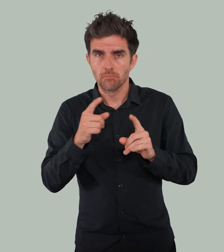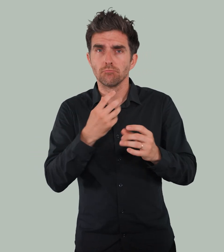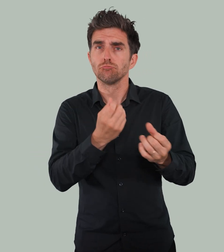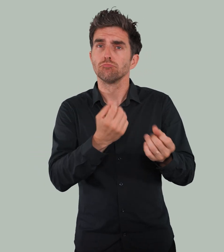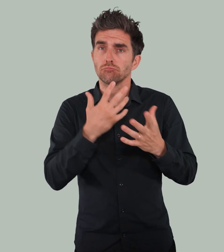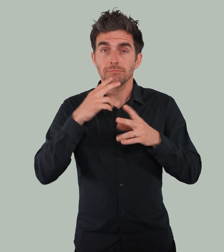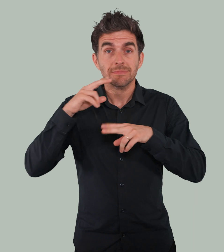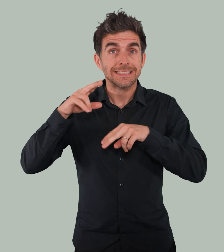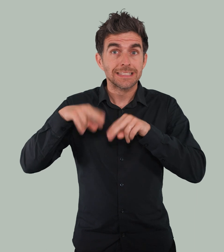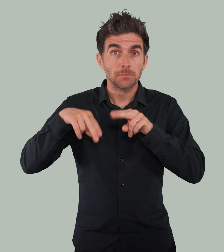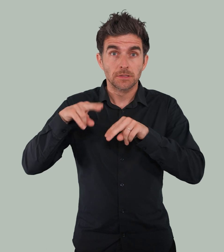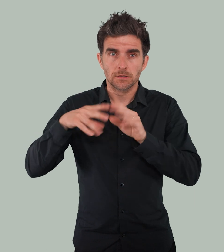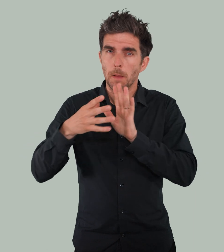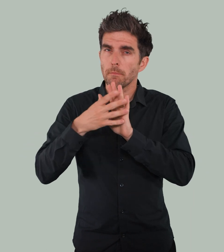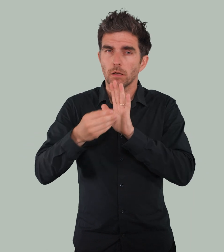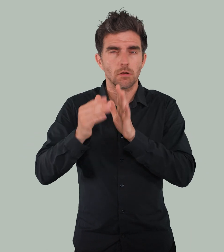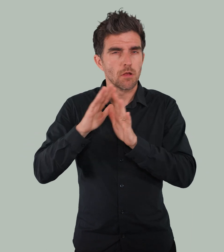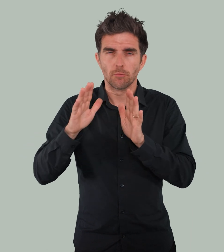They report that the assessment model does not